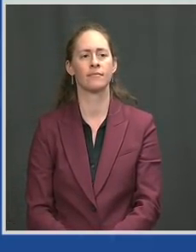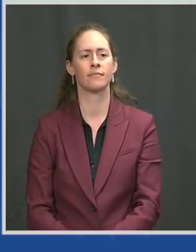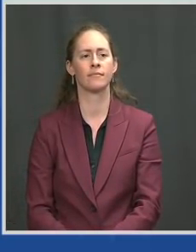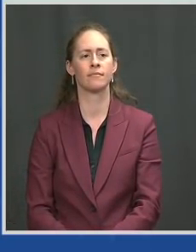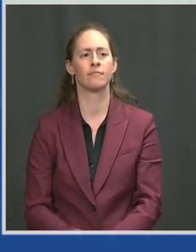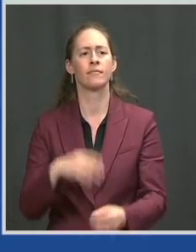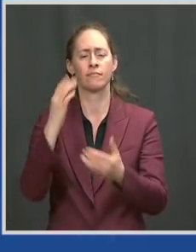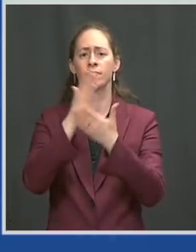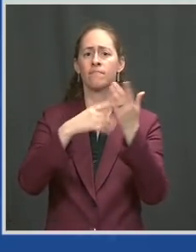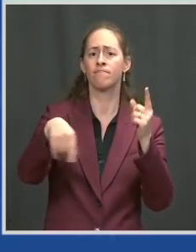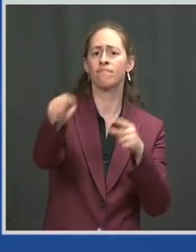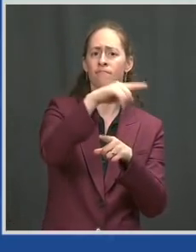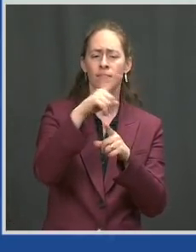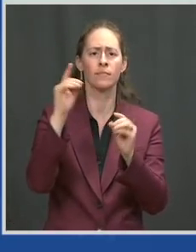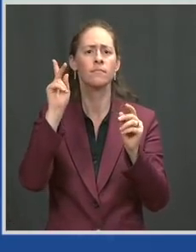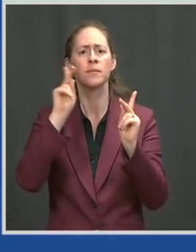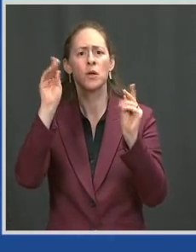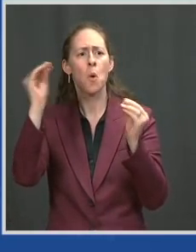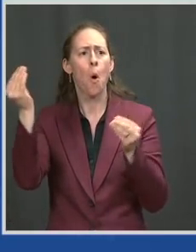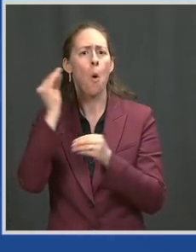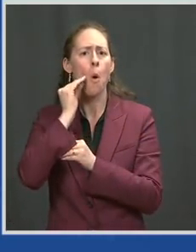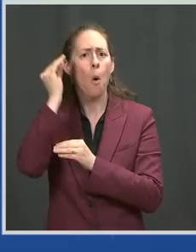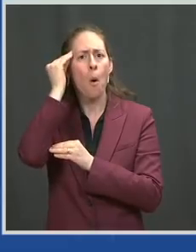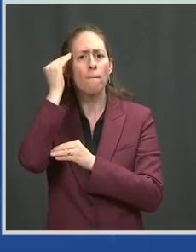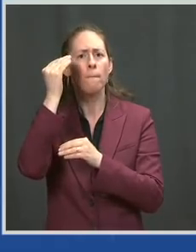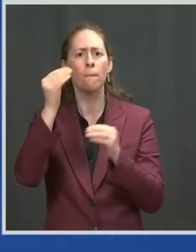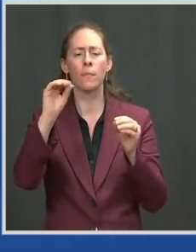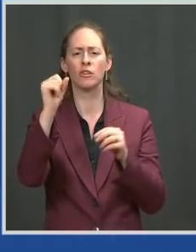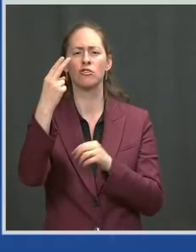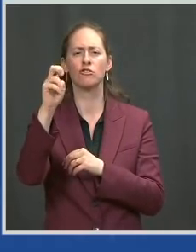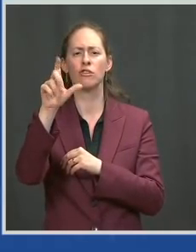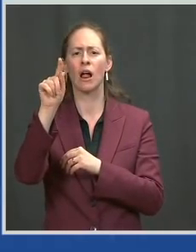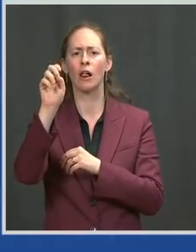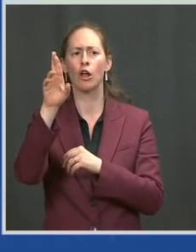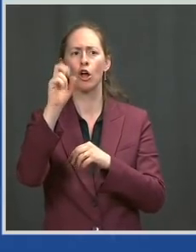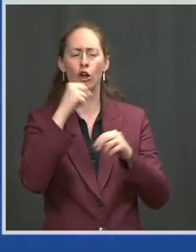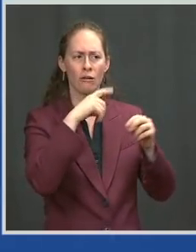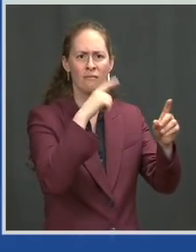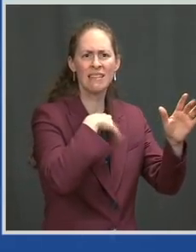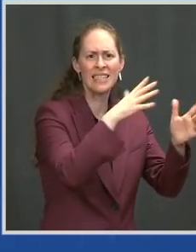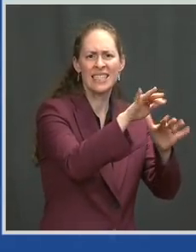And -- and I think, in many ways, that approach -- which, you know, sort of targeted